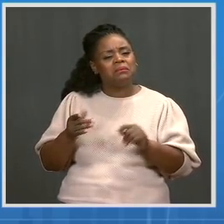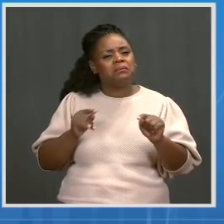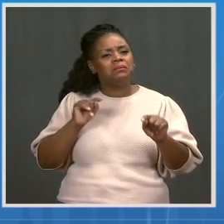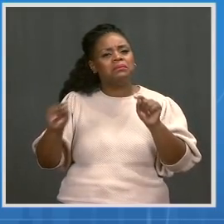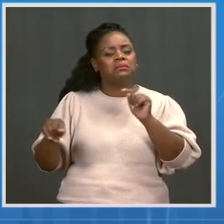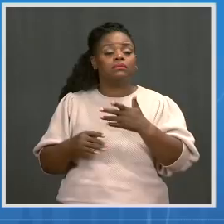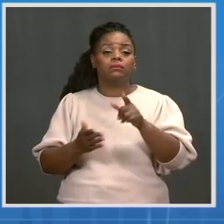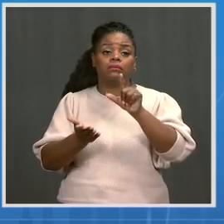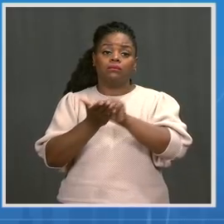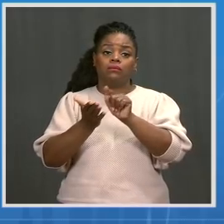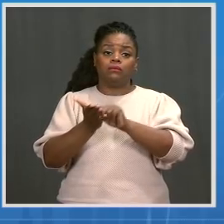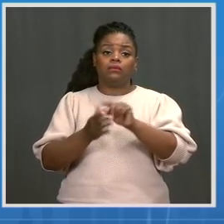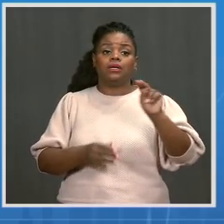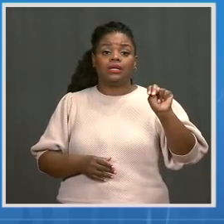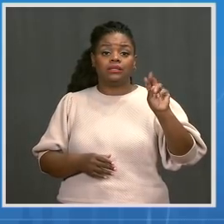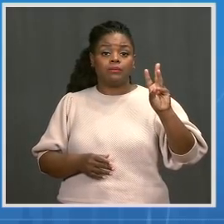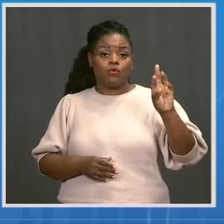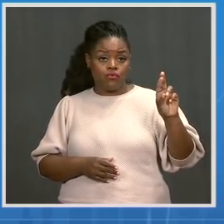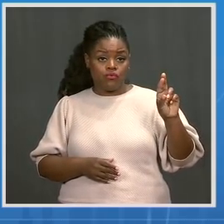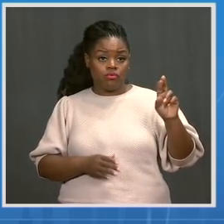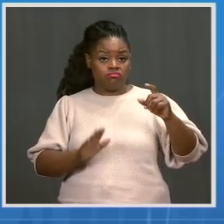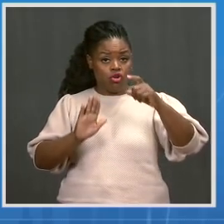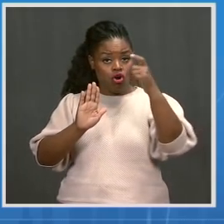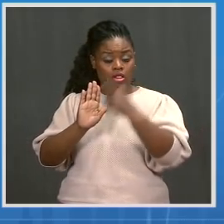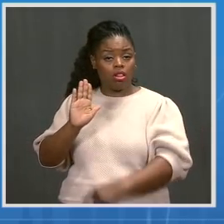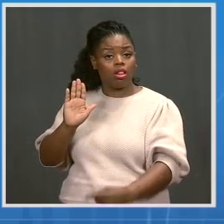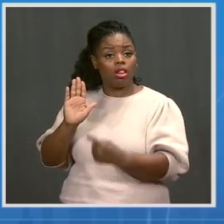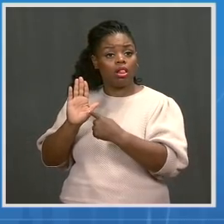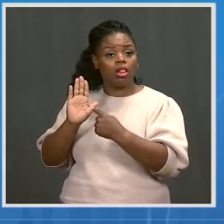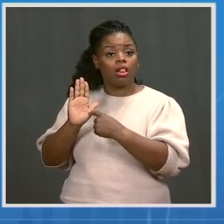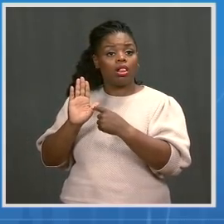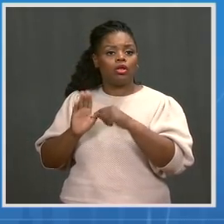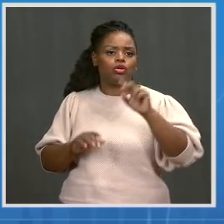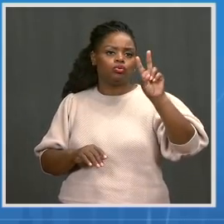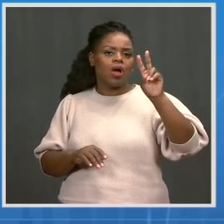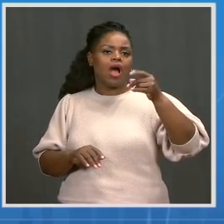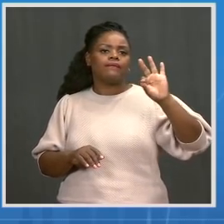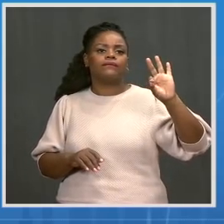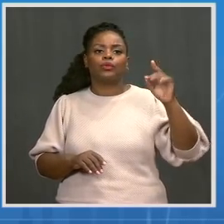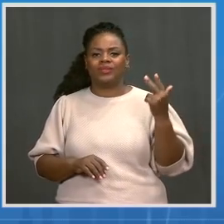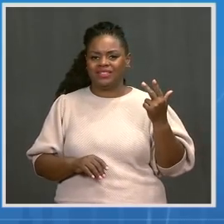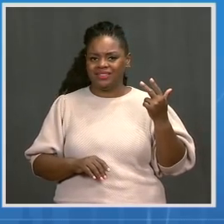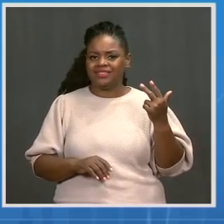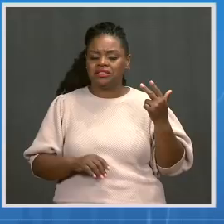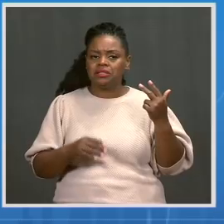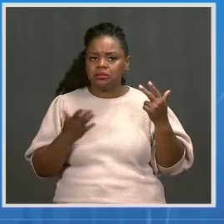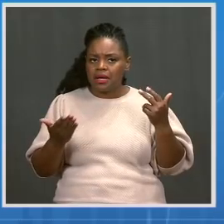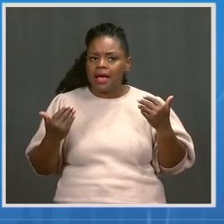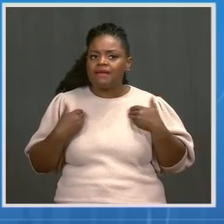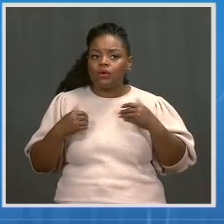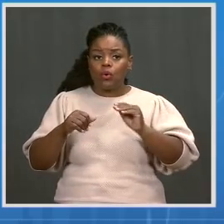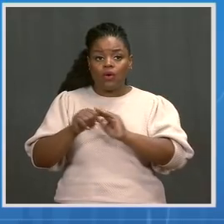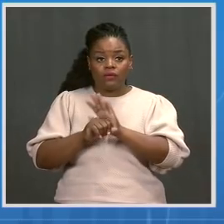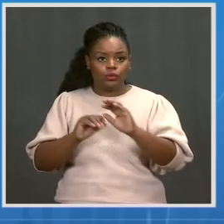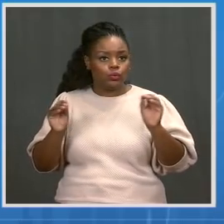found that two out of three adults who had COVID-19 and were not hospitalized for their initial illness